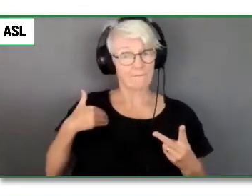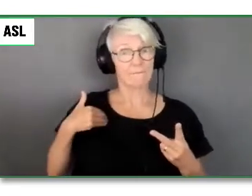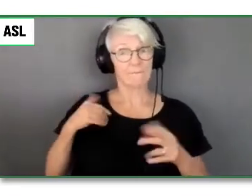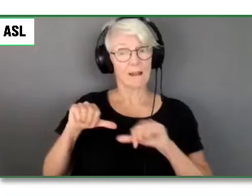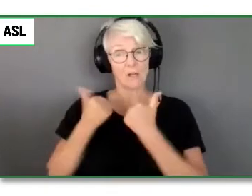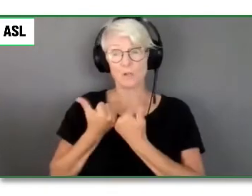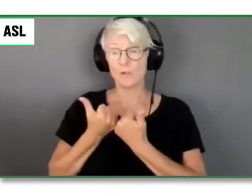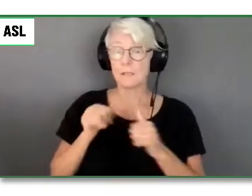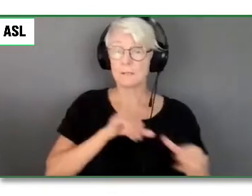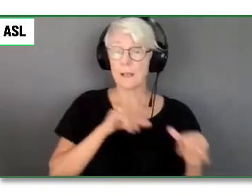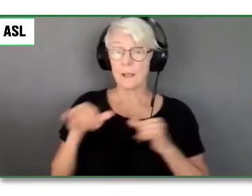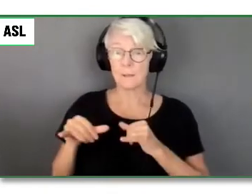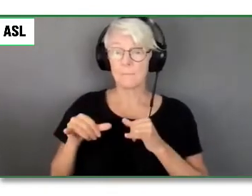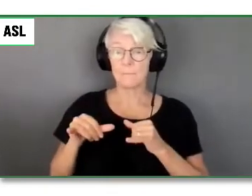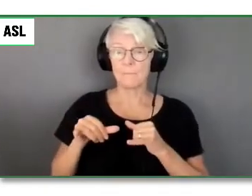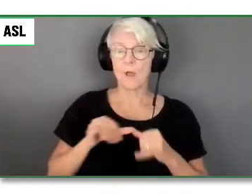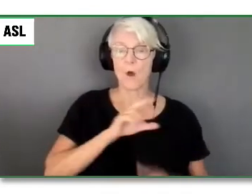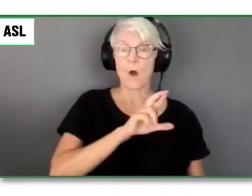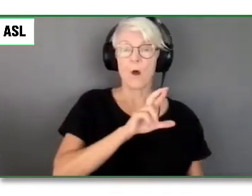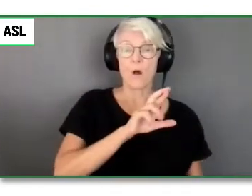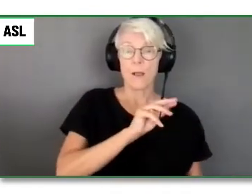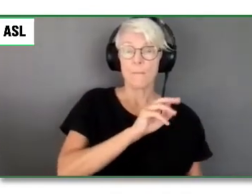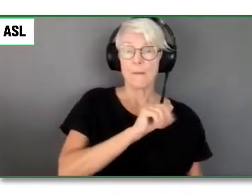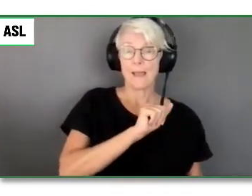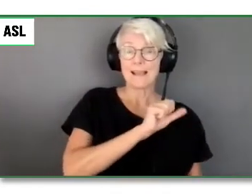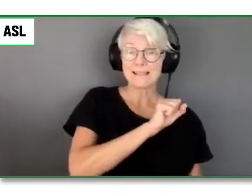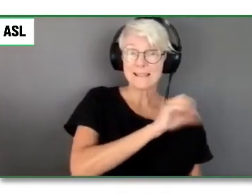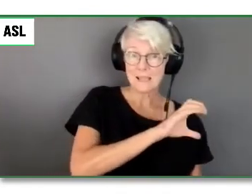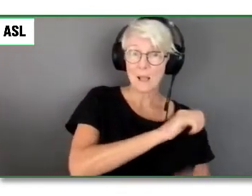RMASC does. The only difference is